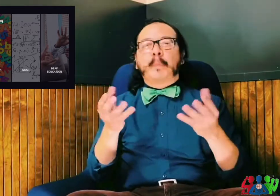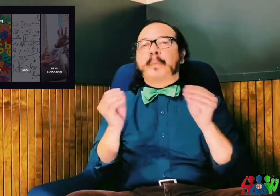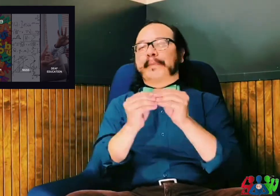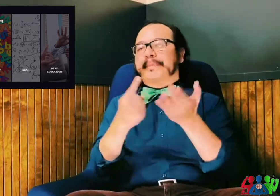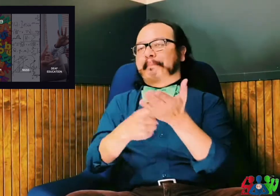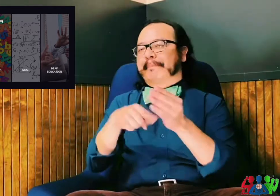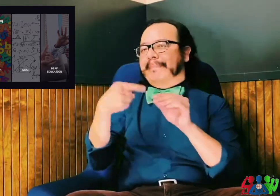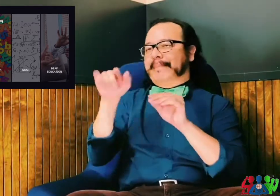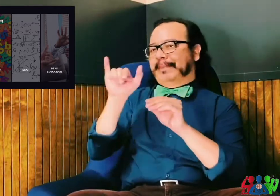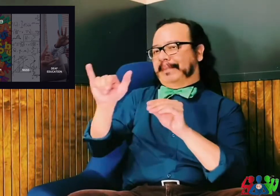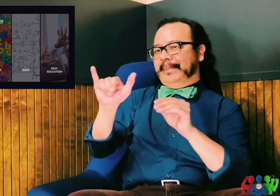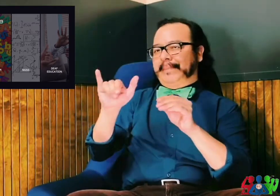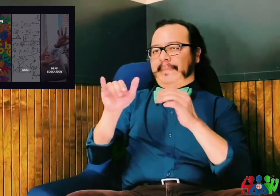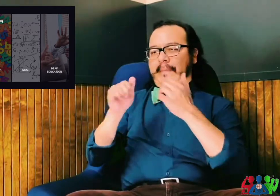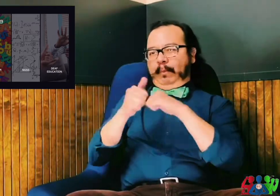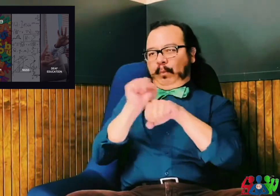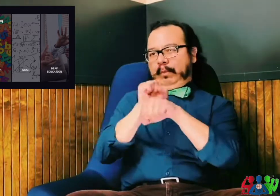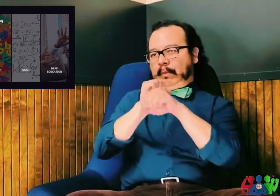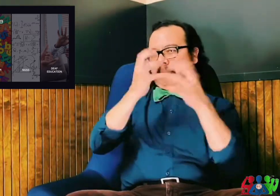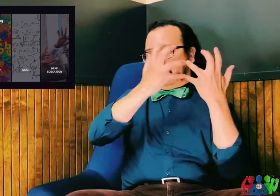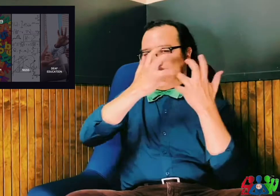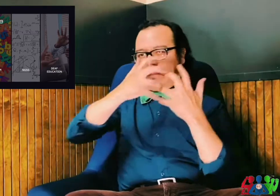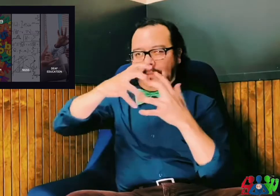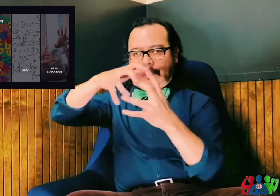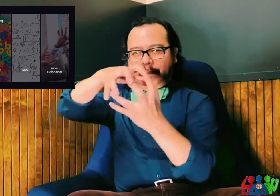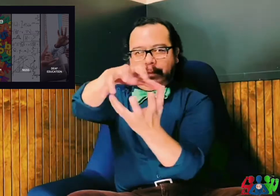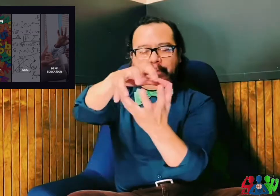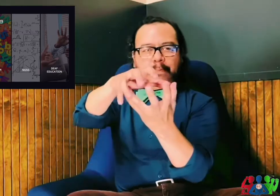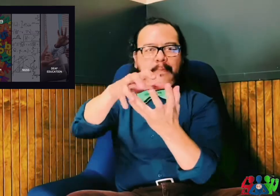We will share the concepts of integration available further in this presentation.